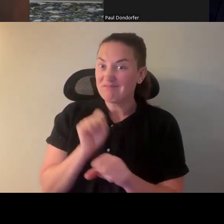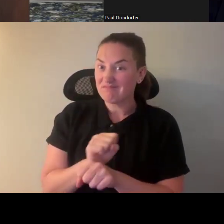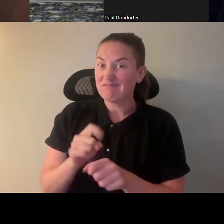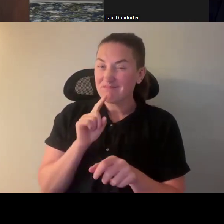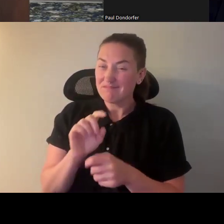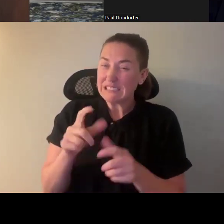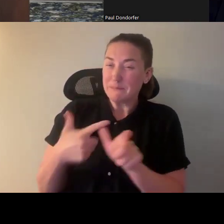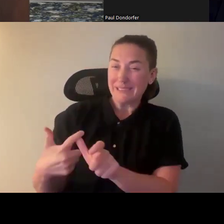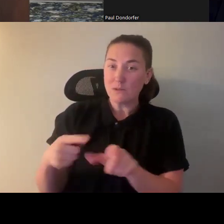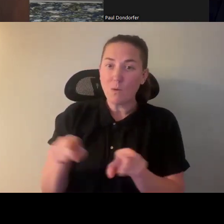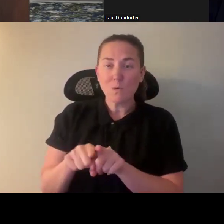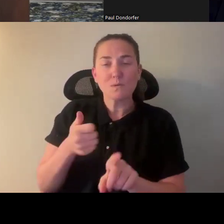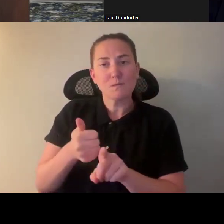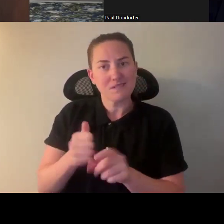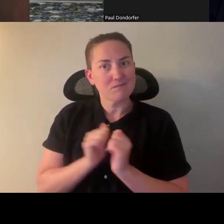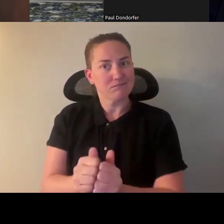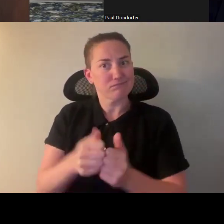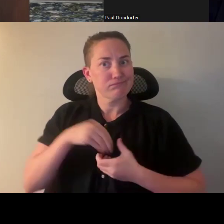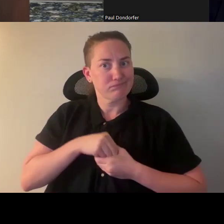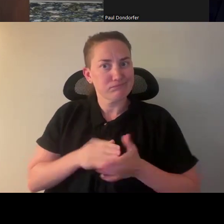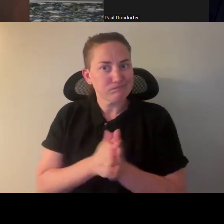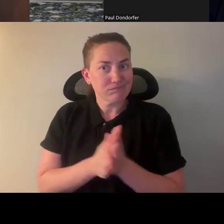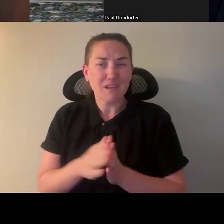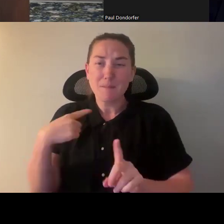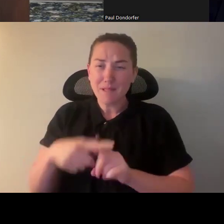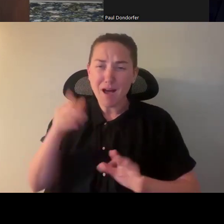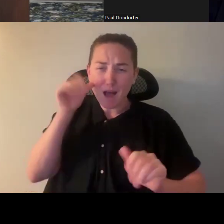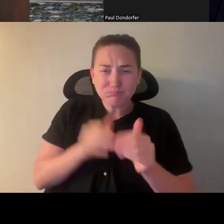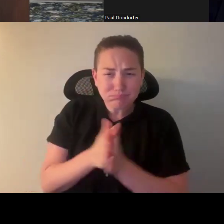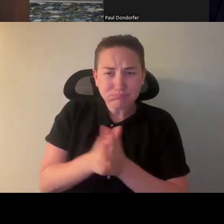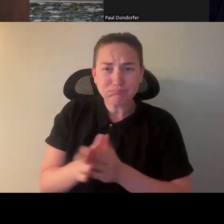competitive drive but also to his relentless work ethic mental discipline and the countless